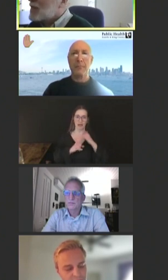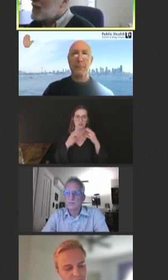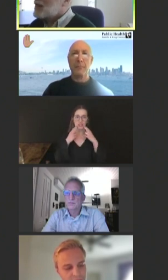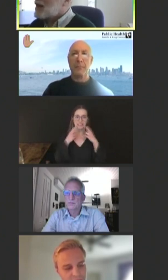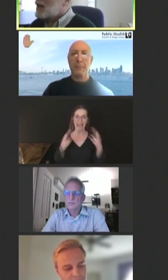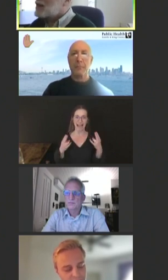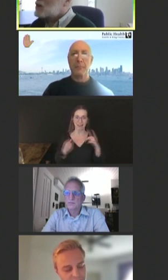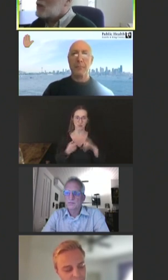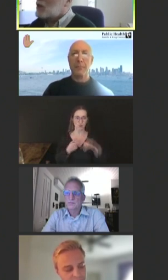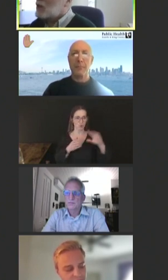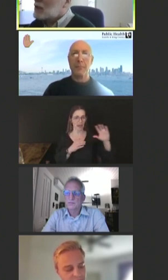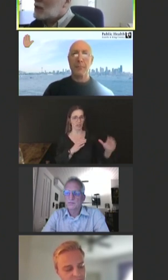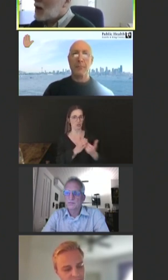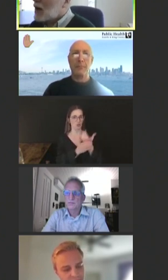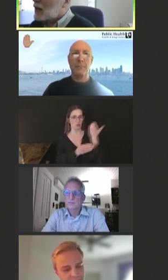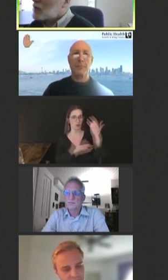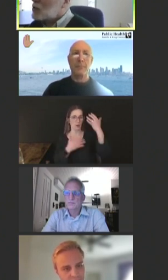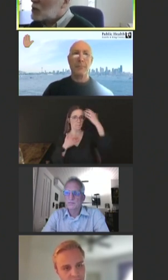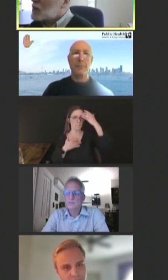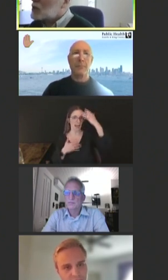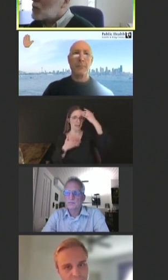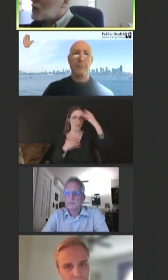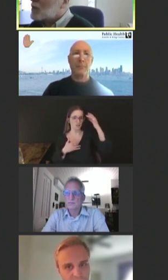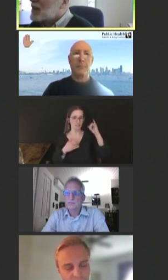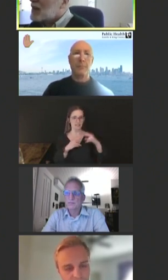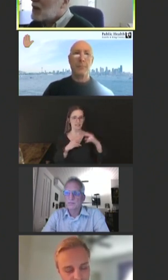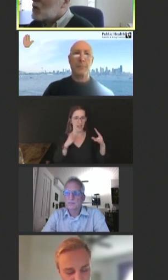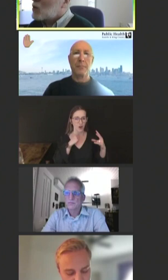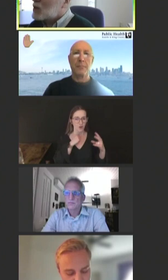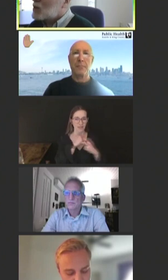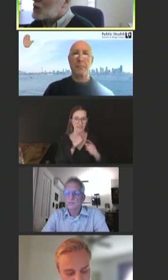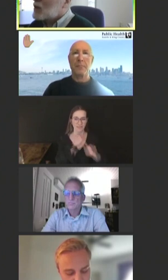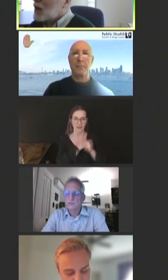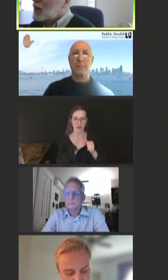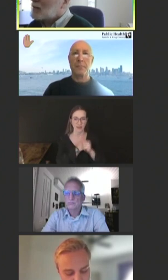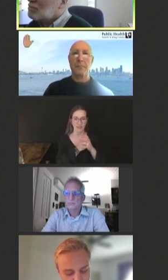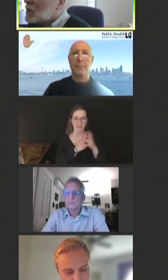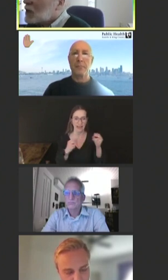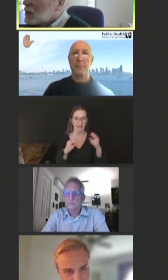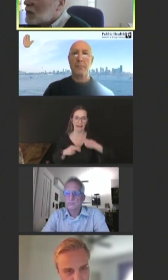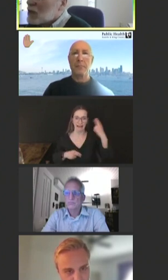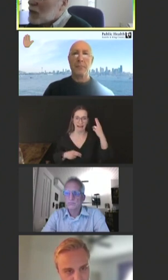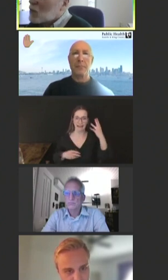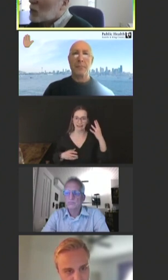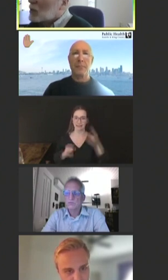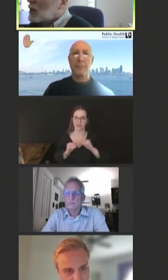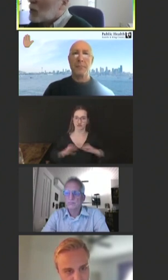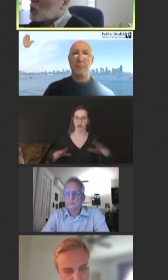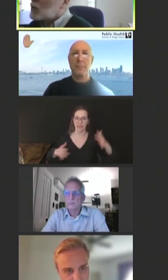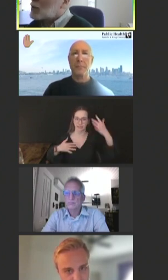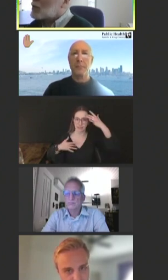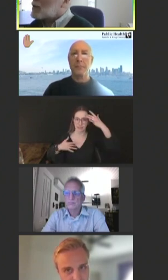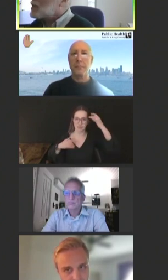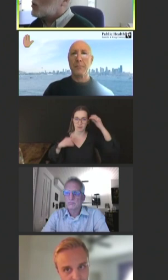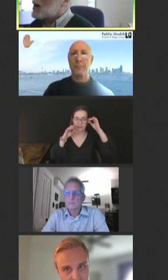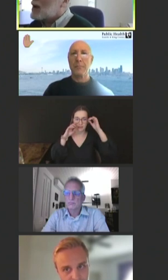that is virulent and highly transmissible. Of course, they're both -- either way,